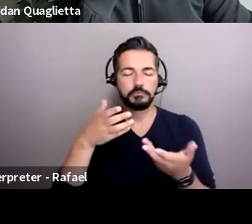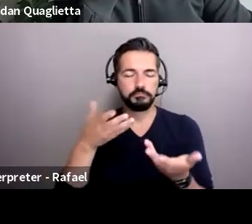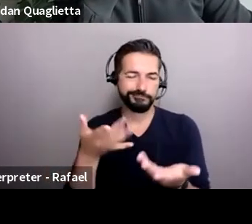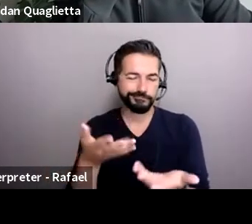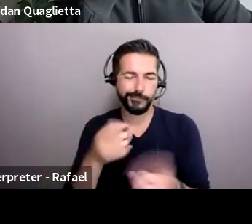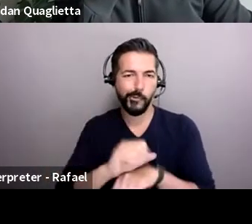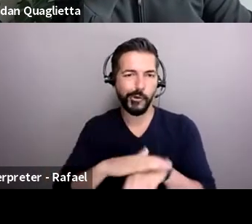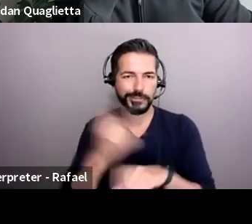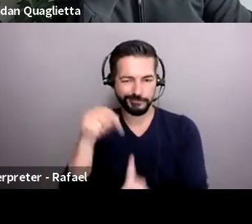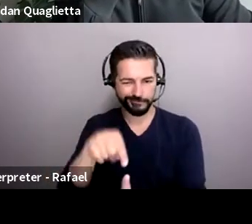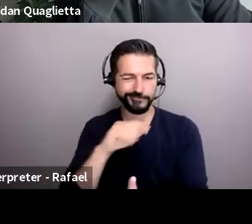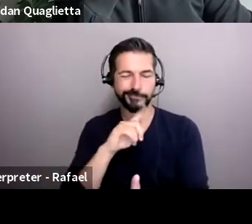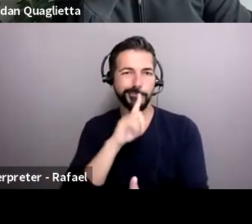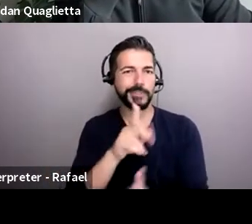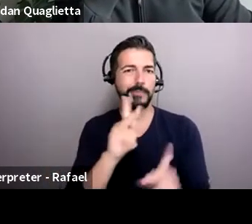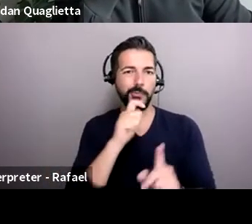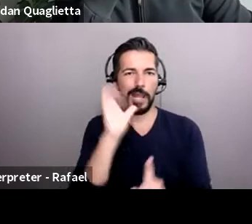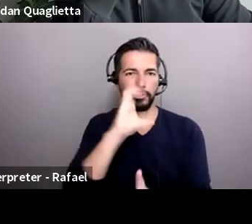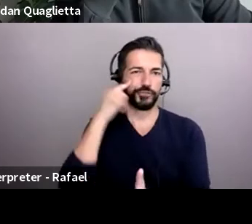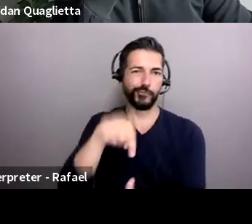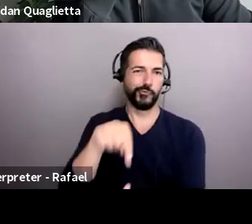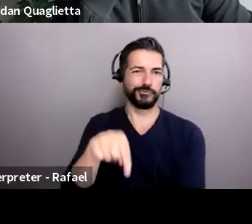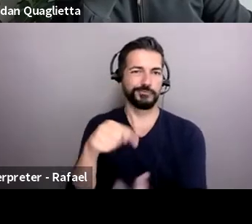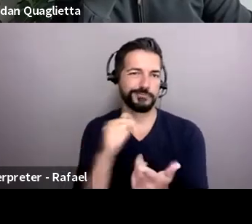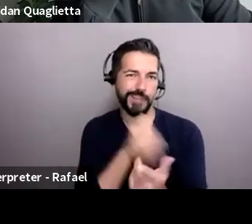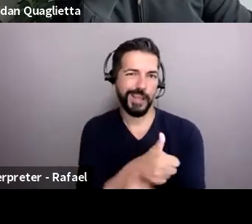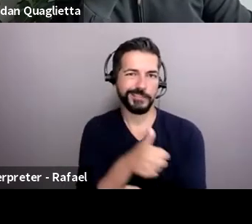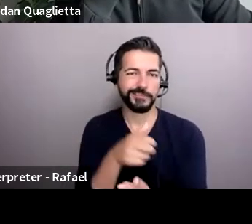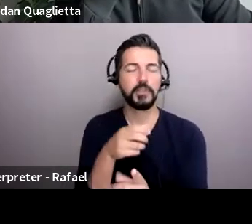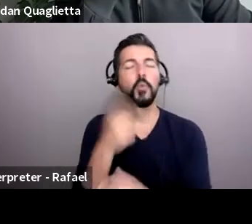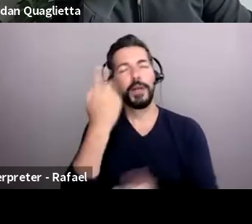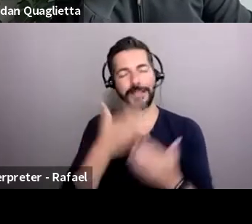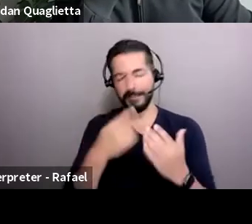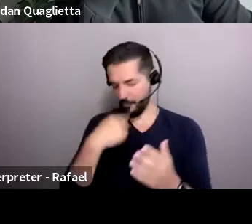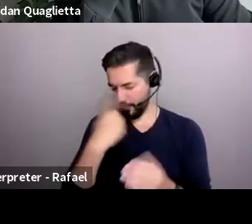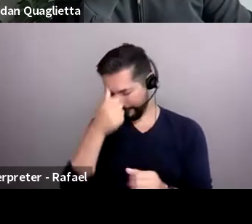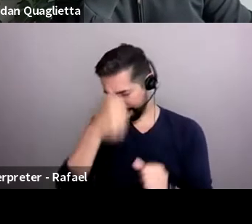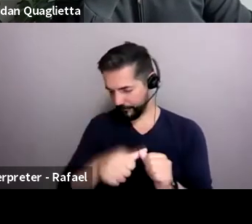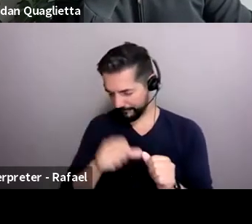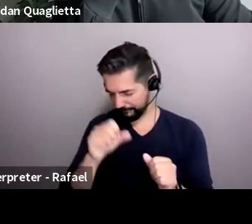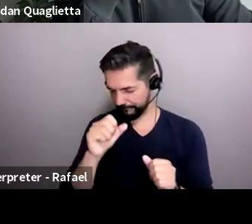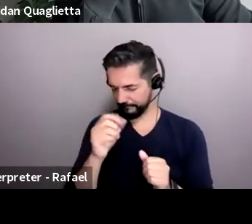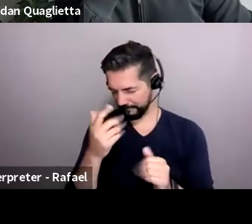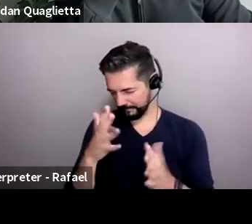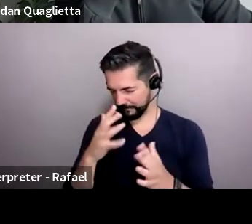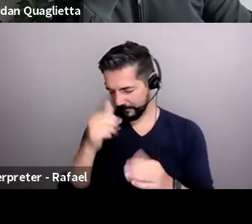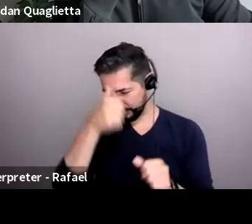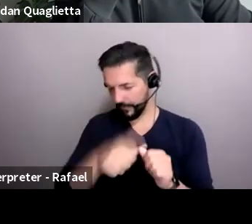have as much search value is one that I can remember vaguely is there was a company I worked with at one point.